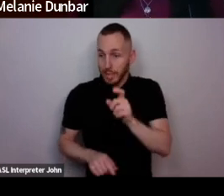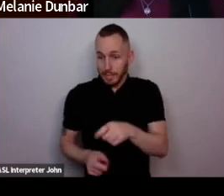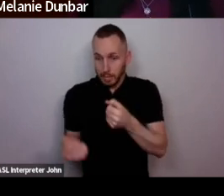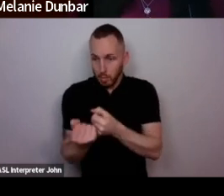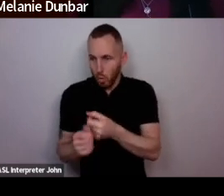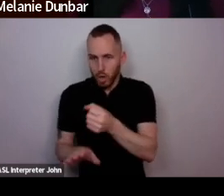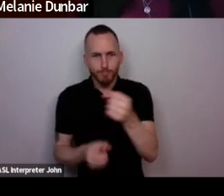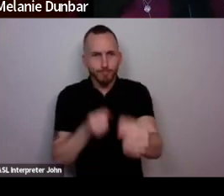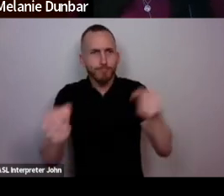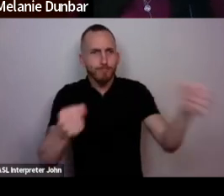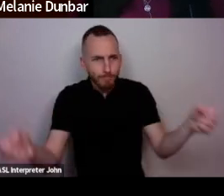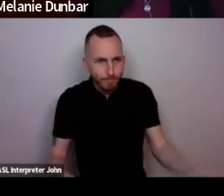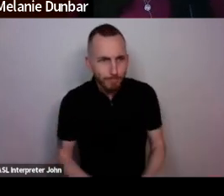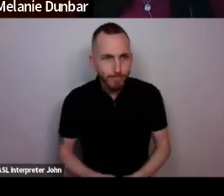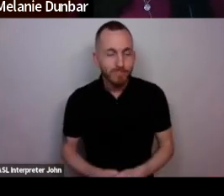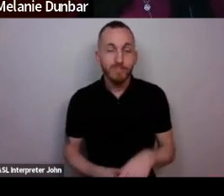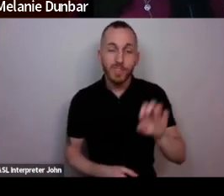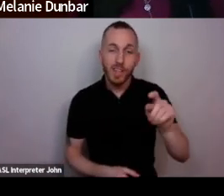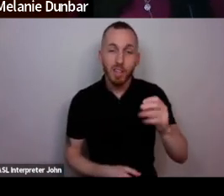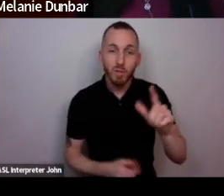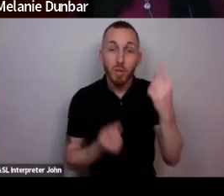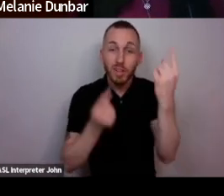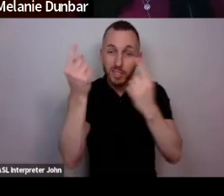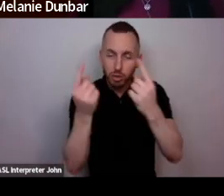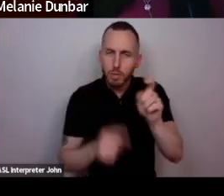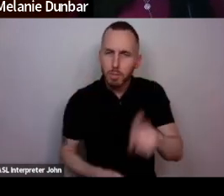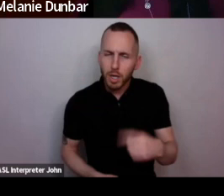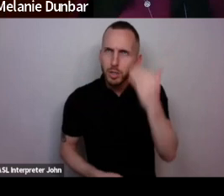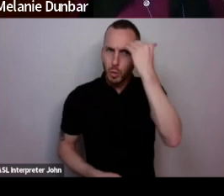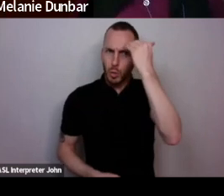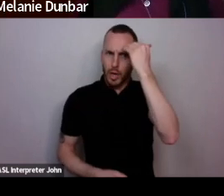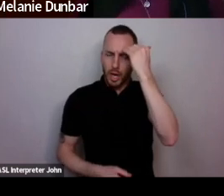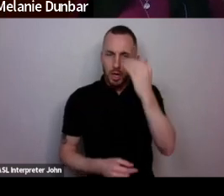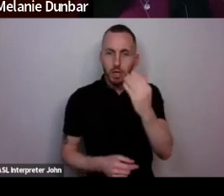considerations that we need to be mindful of in serving the vulnerable populations we encounter,